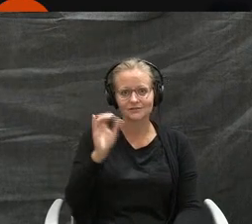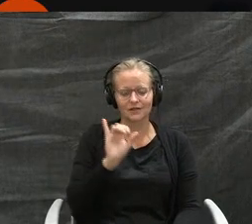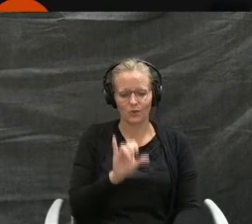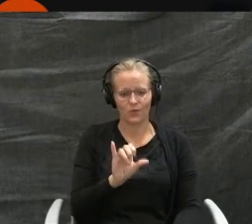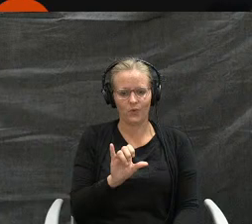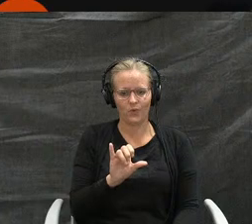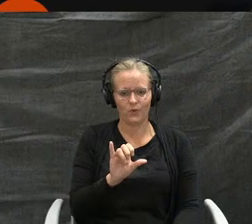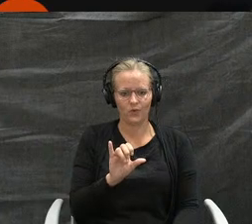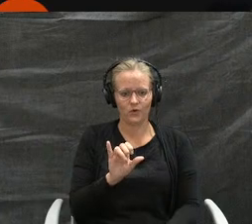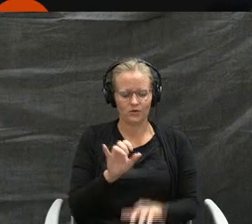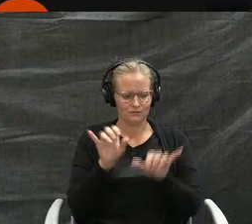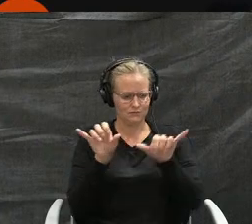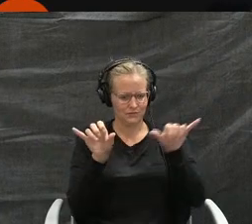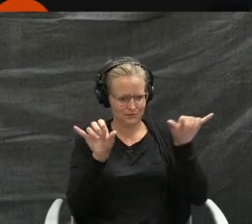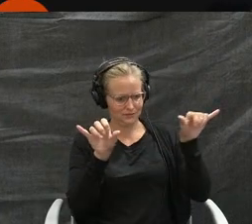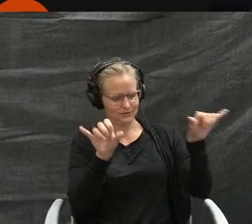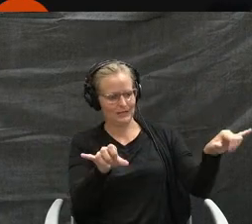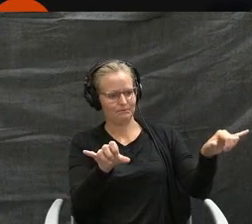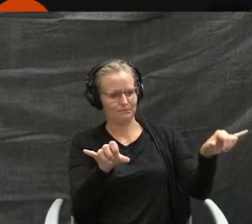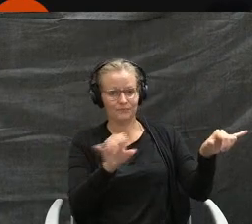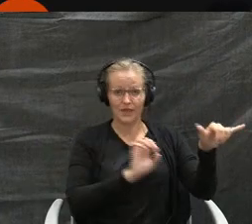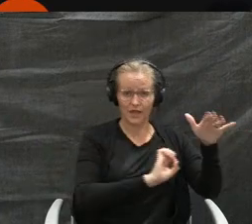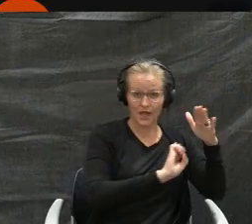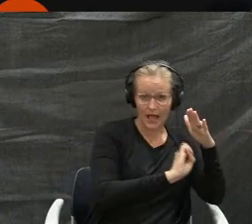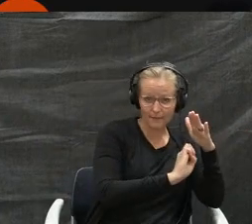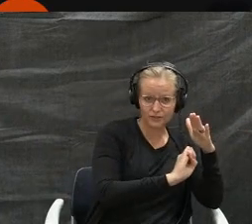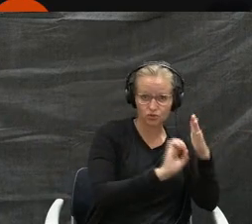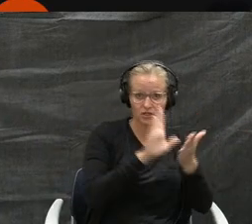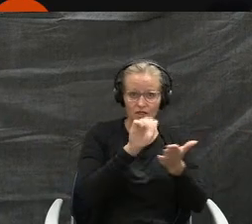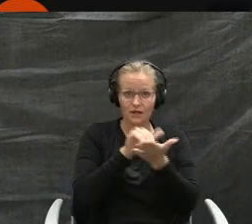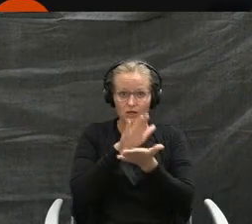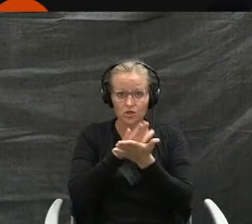how consistent the strong points were from elementary to middle